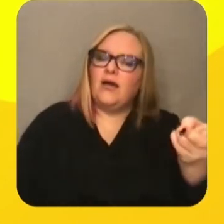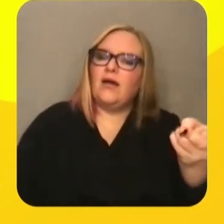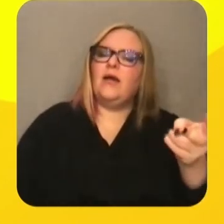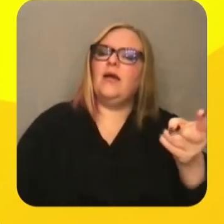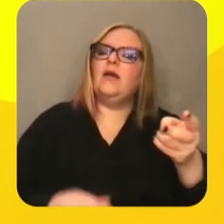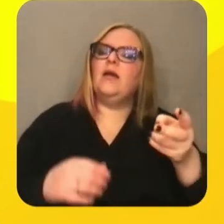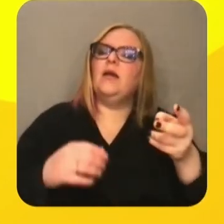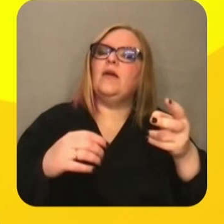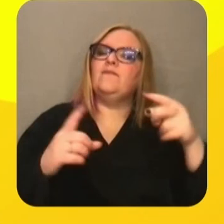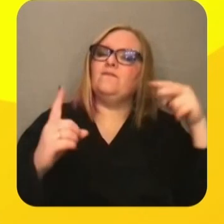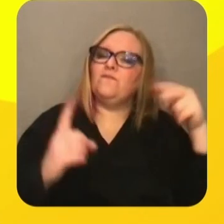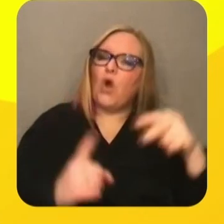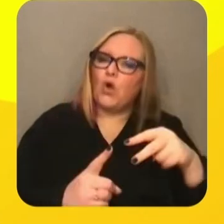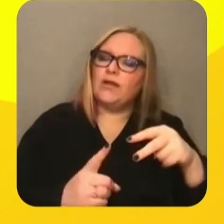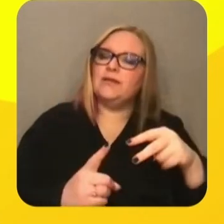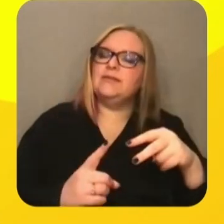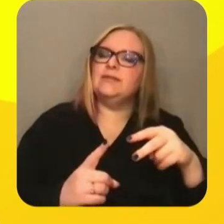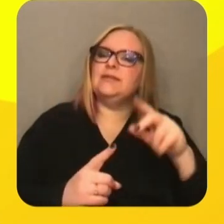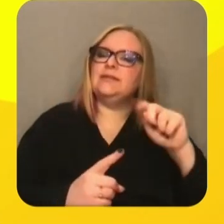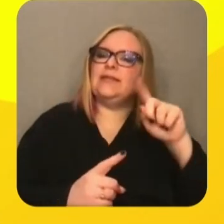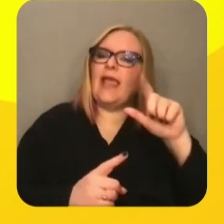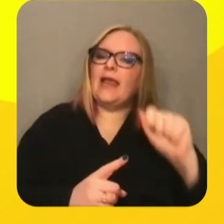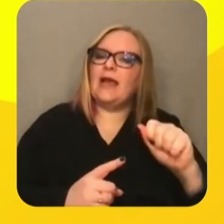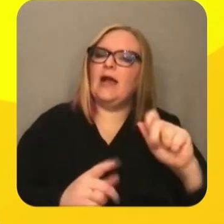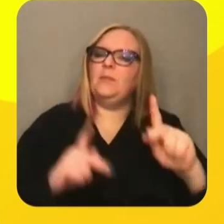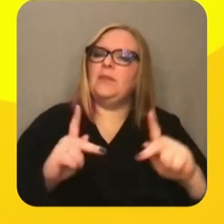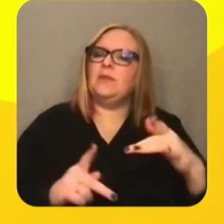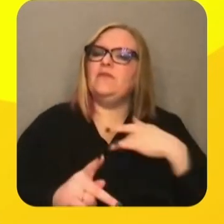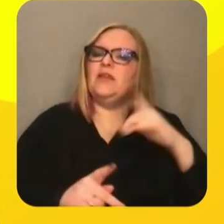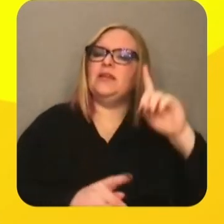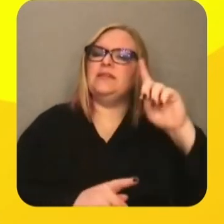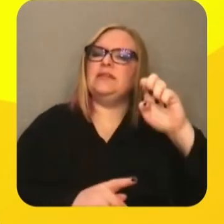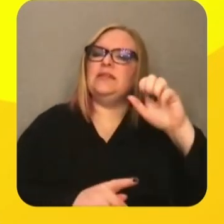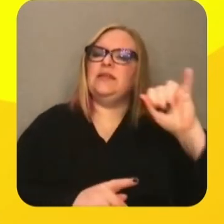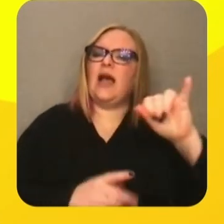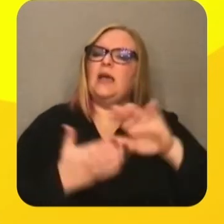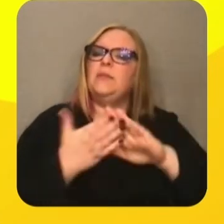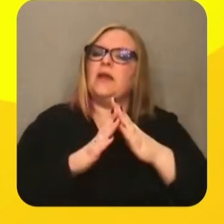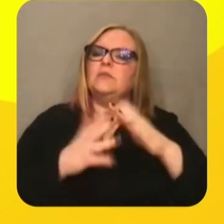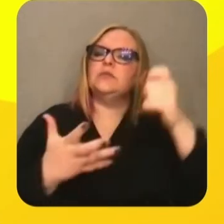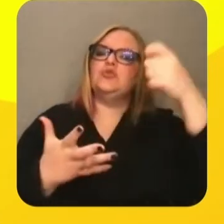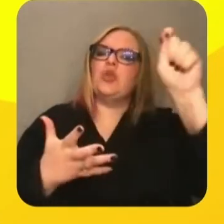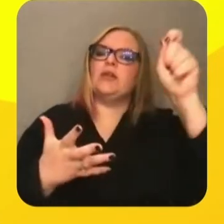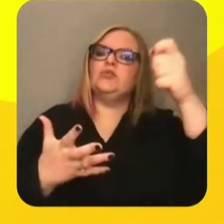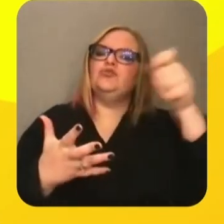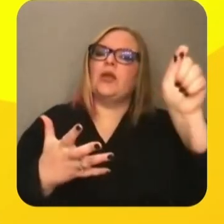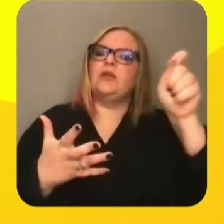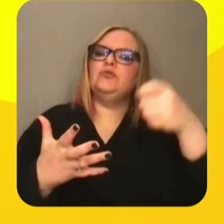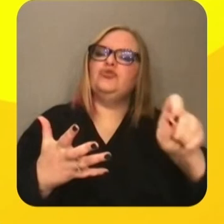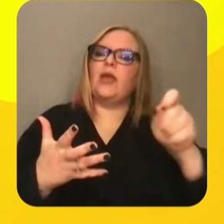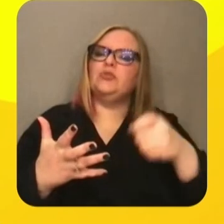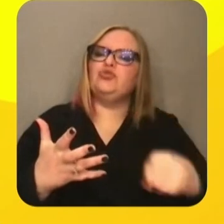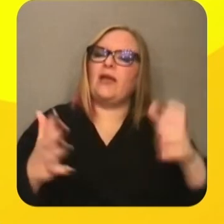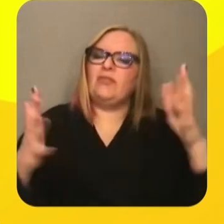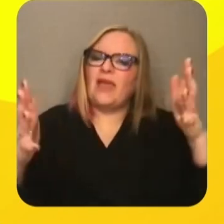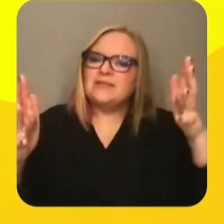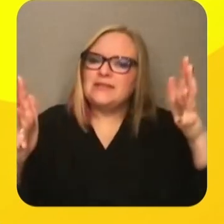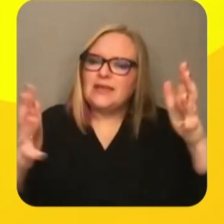that people think DEI work just becomes check box. How do you respond to that? How do you get people to understand maybe a different narrative